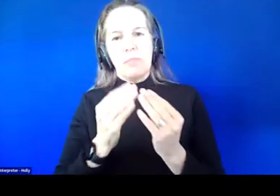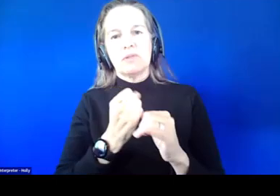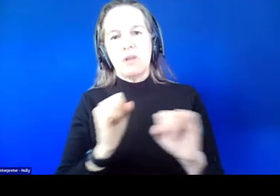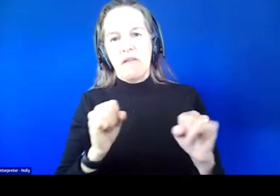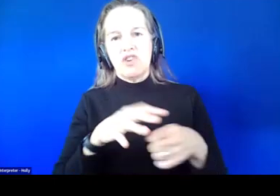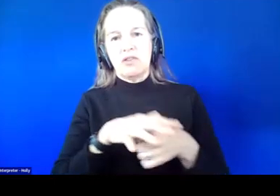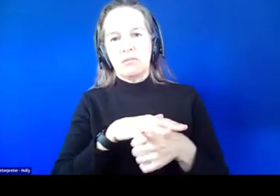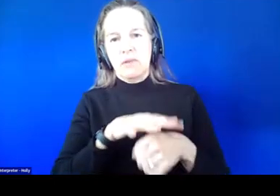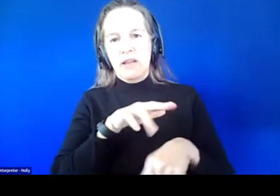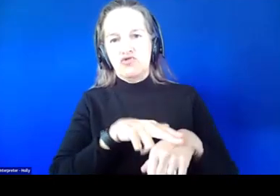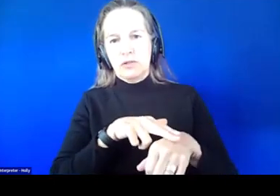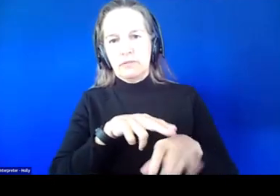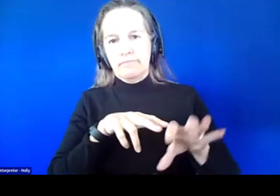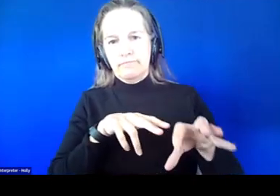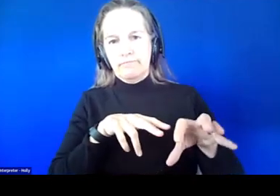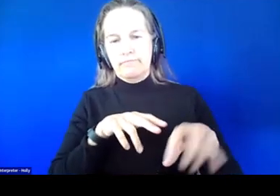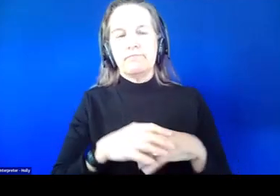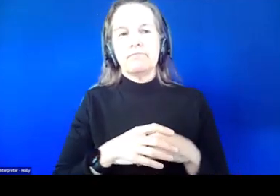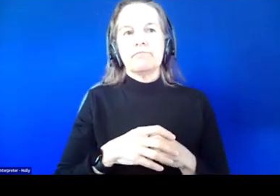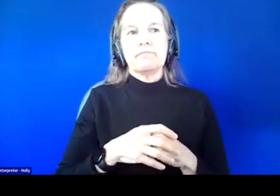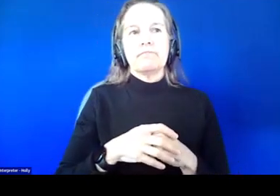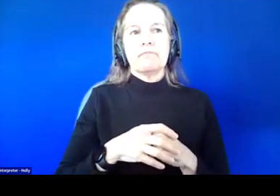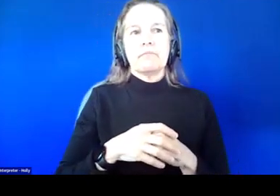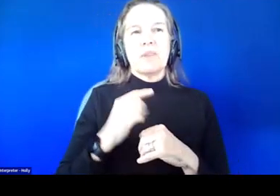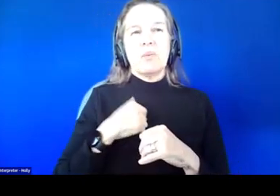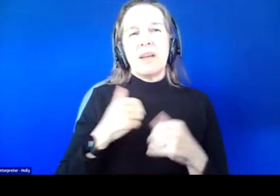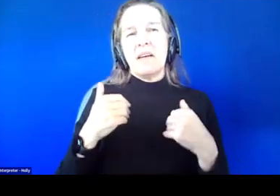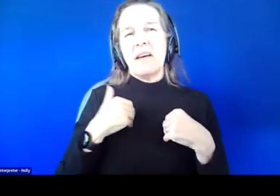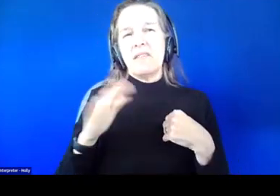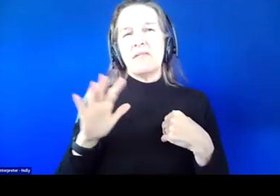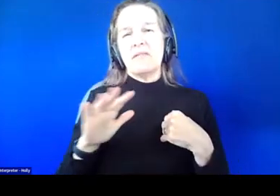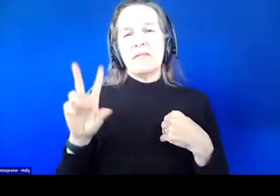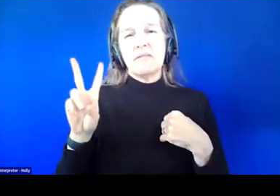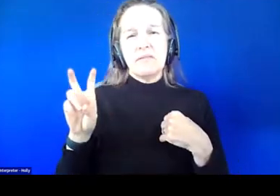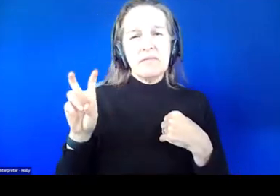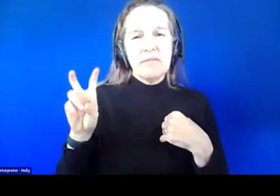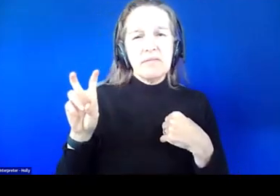We have approximately 200 Medicaid-certified